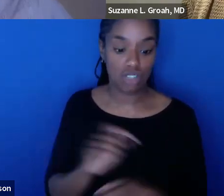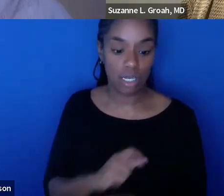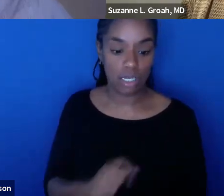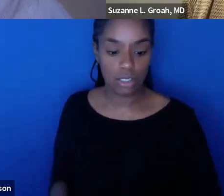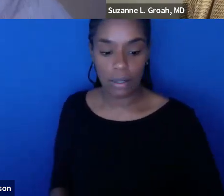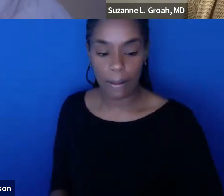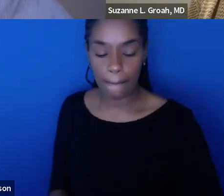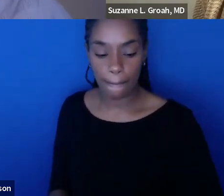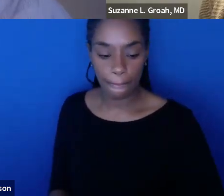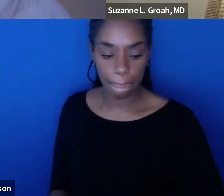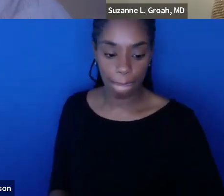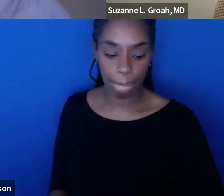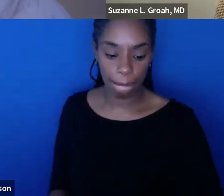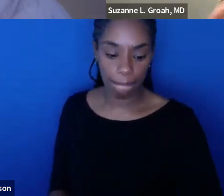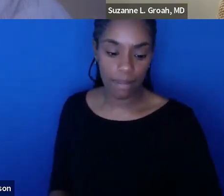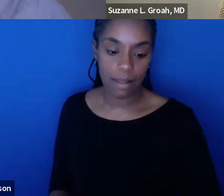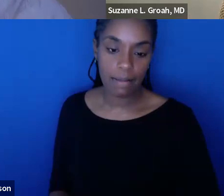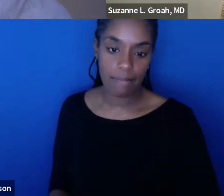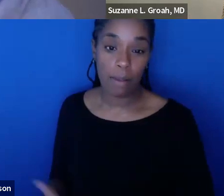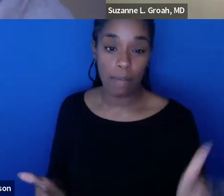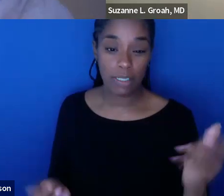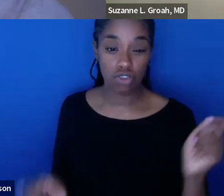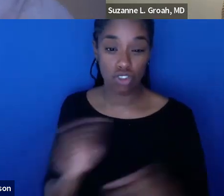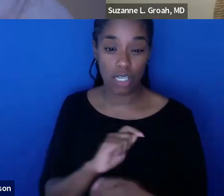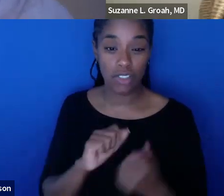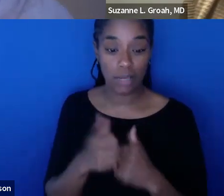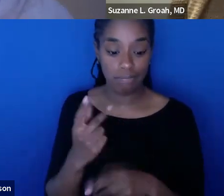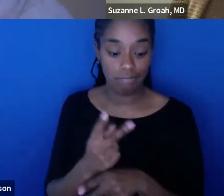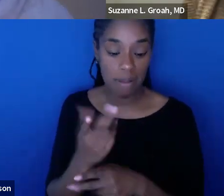And it would probably warrant a change in care, maybe addition of some medicines or something like that.